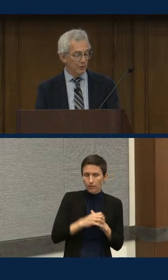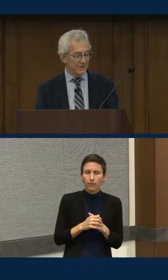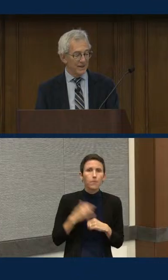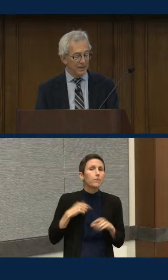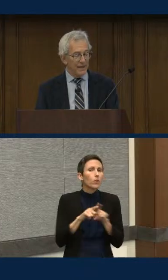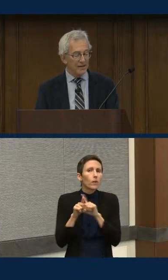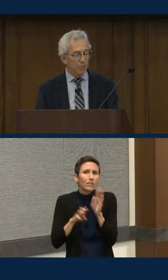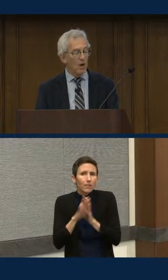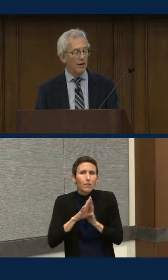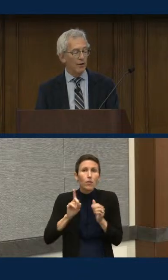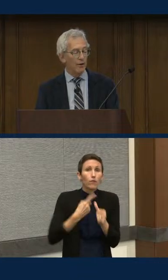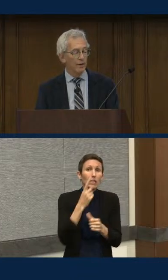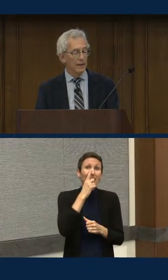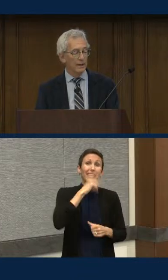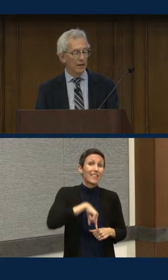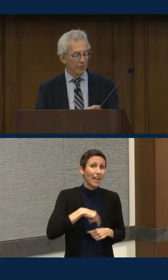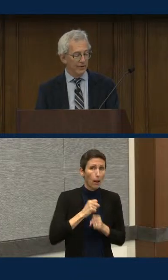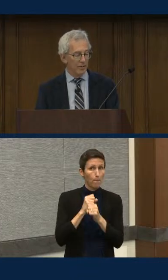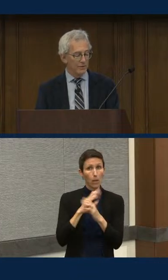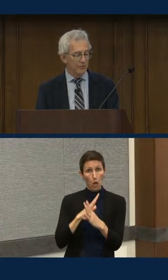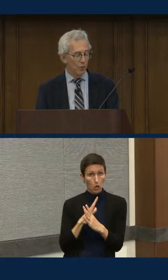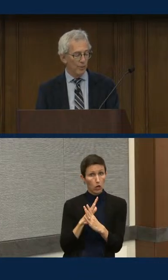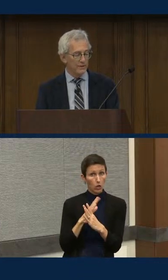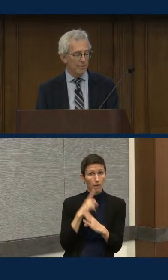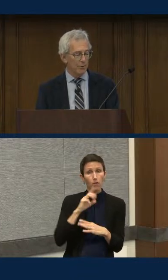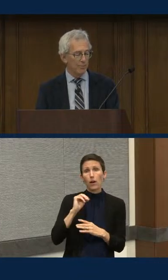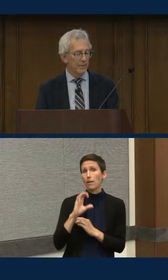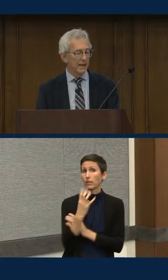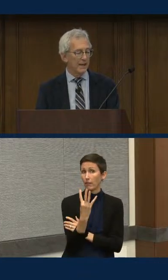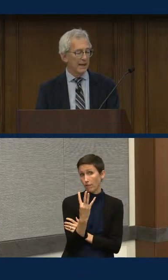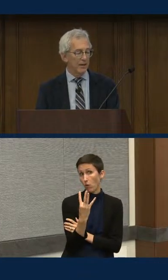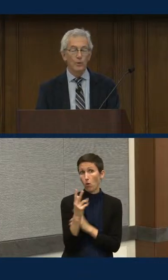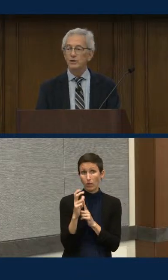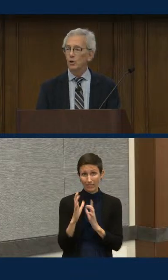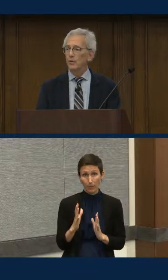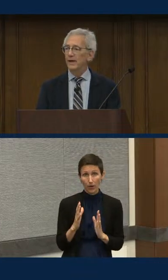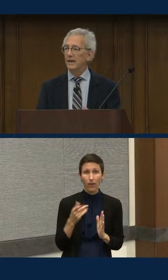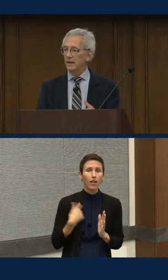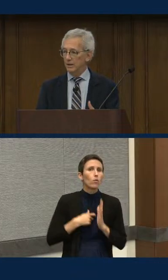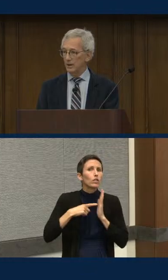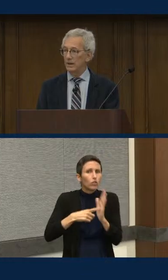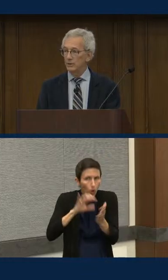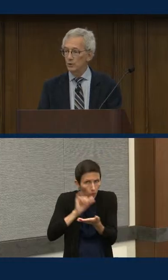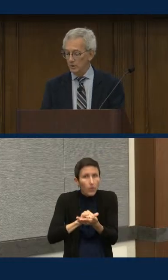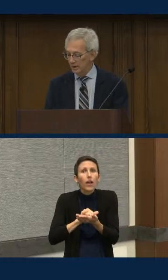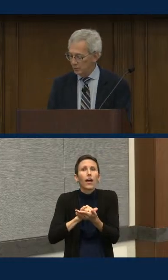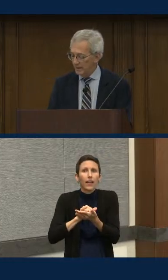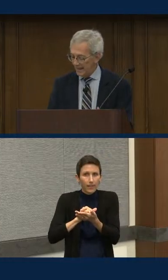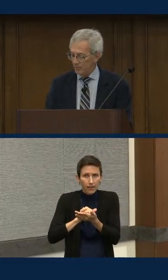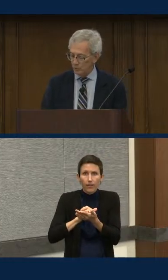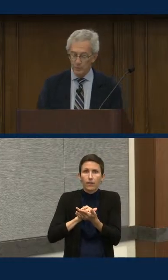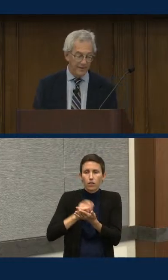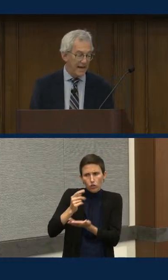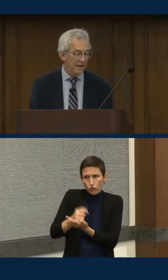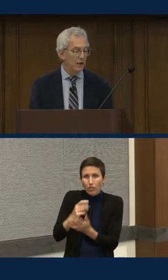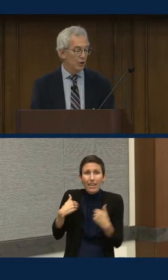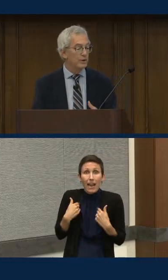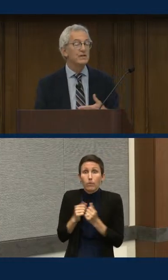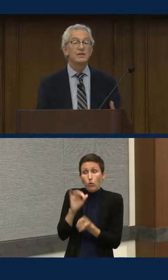synthetic blocker of MC4 receptor and we showed that